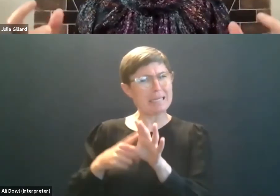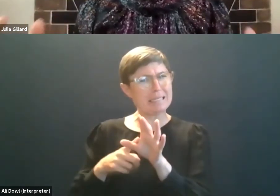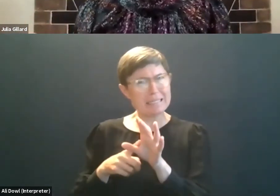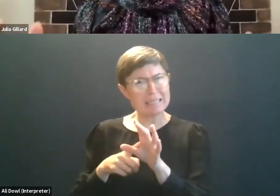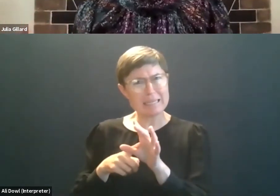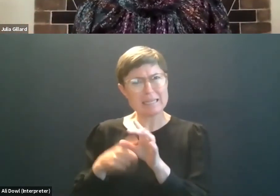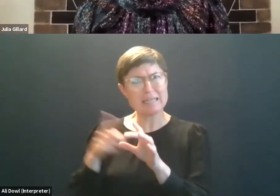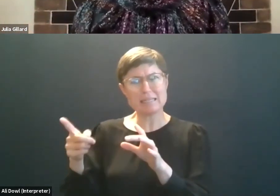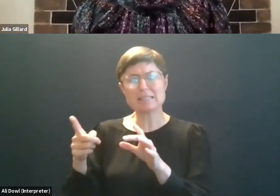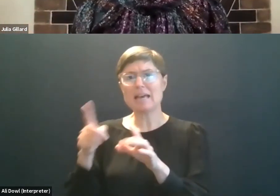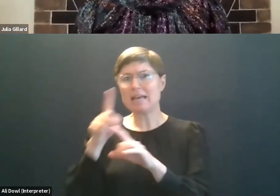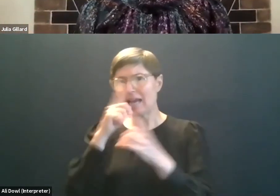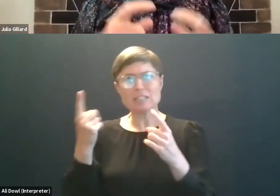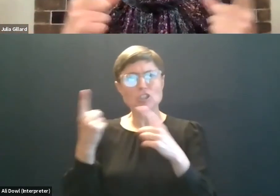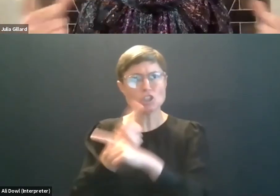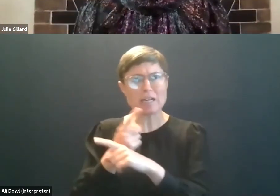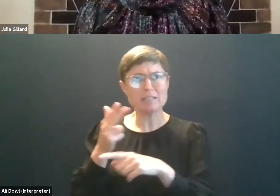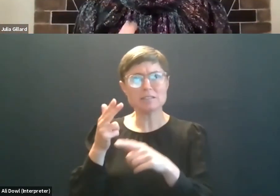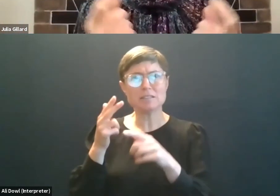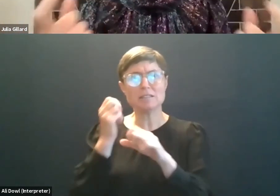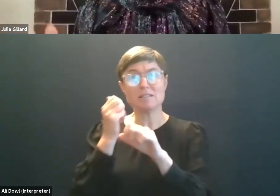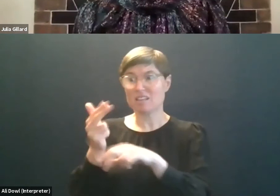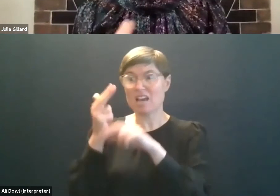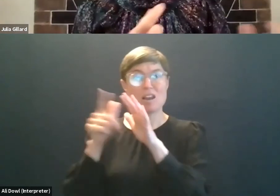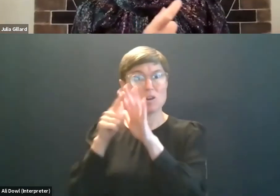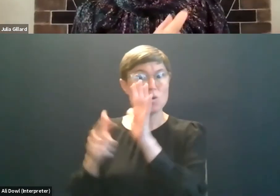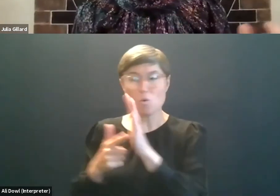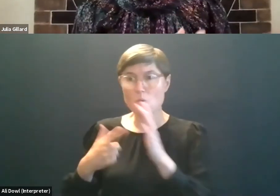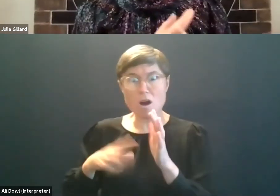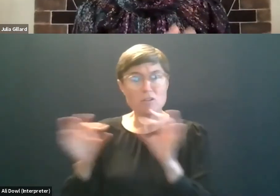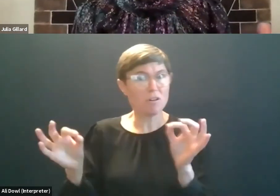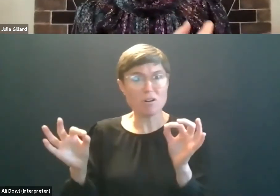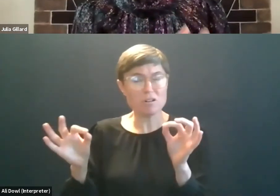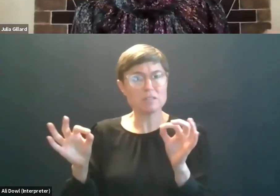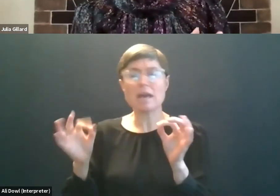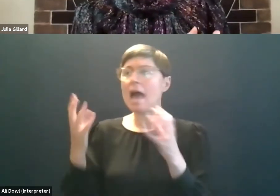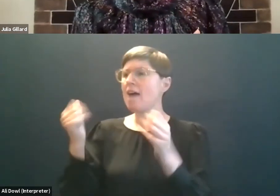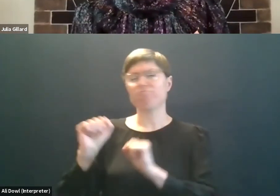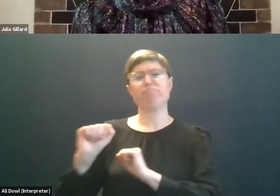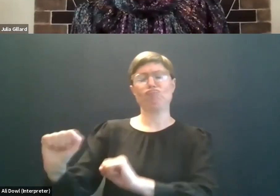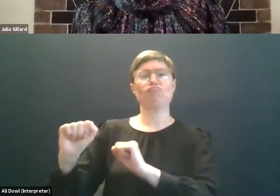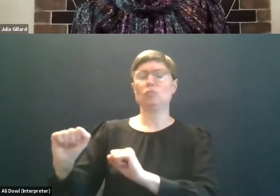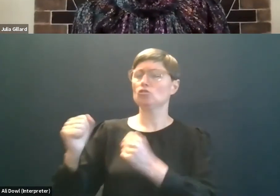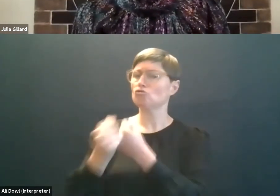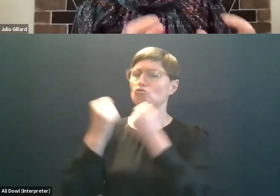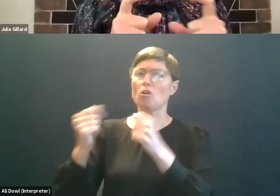gun laws?" Partly there is a cultural thing that is there coming from American history,